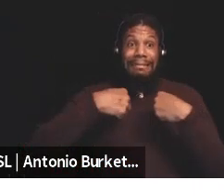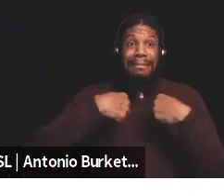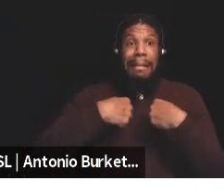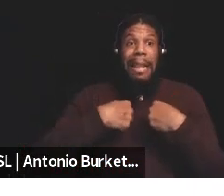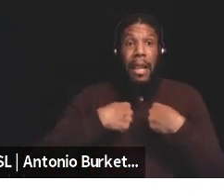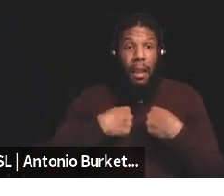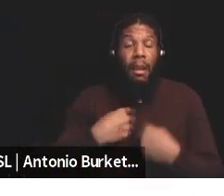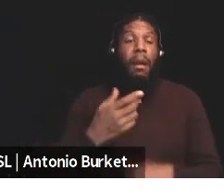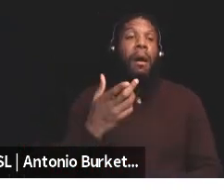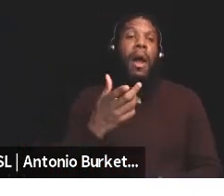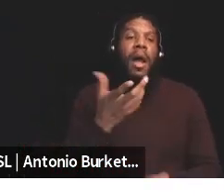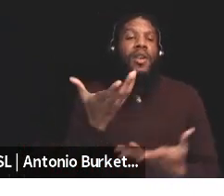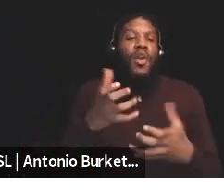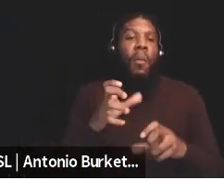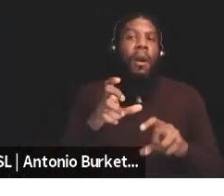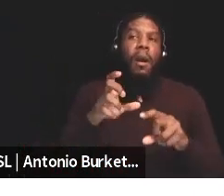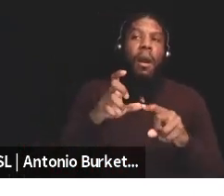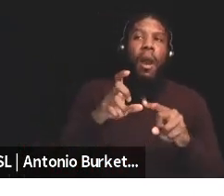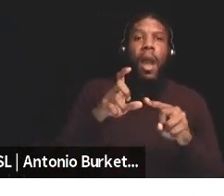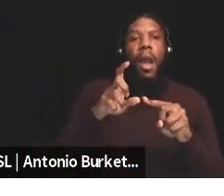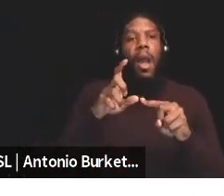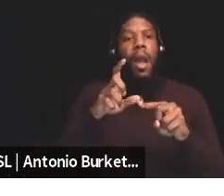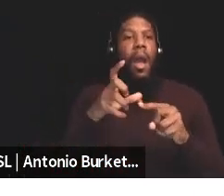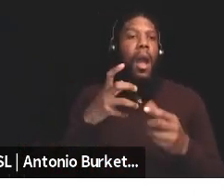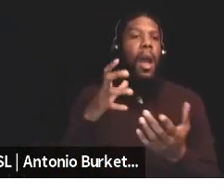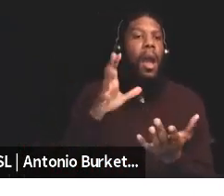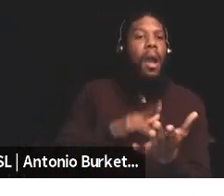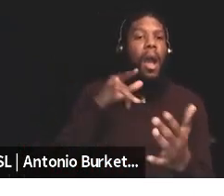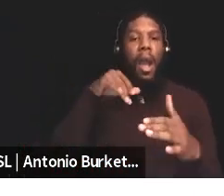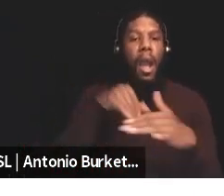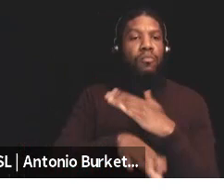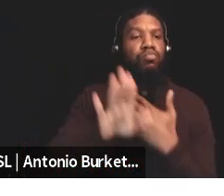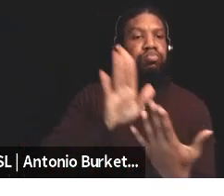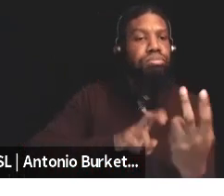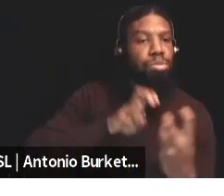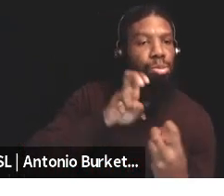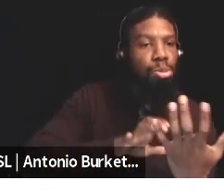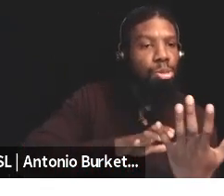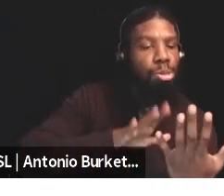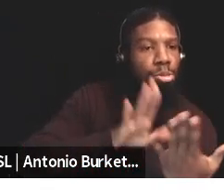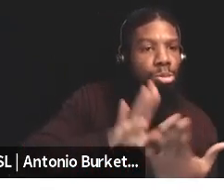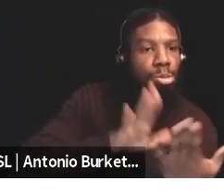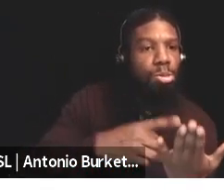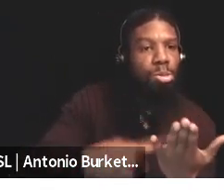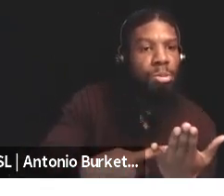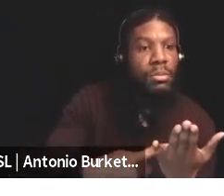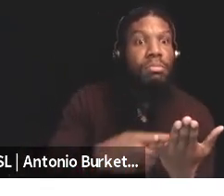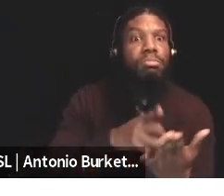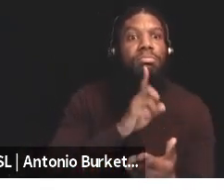walk in and talk to someone about something necessarily. So it forced me to have a lot more